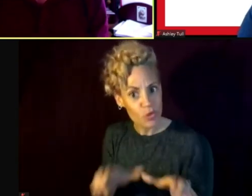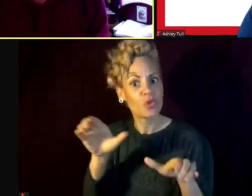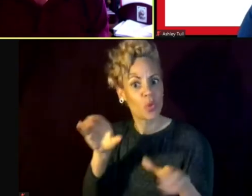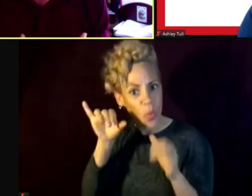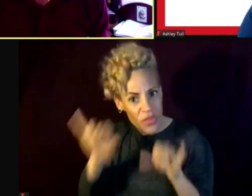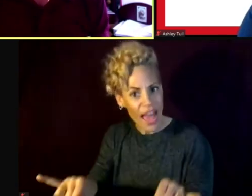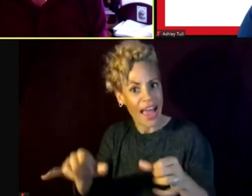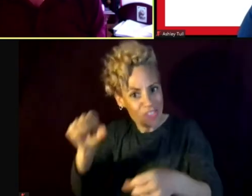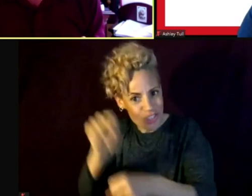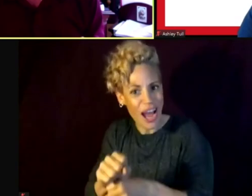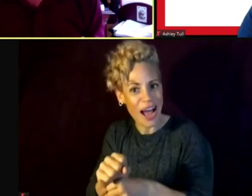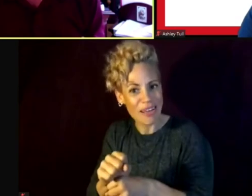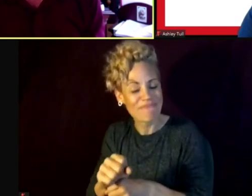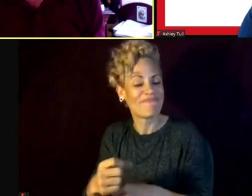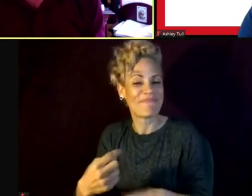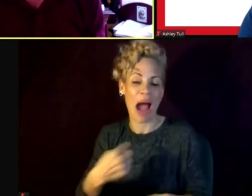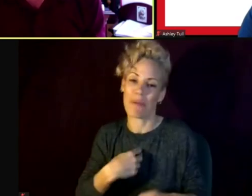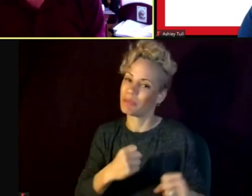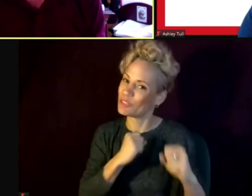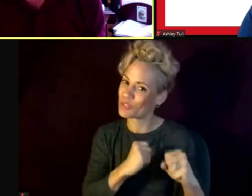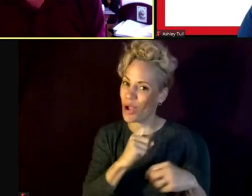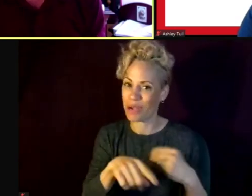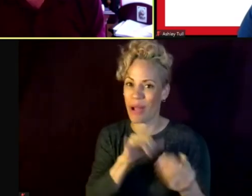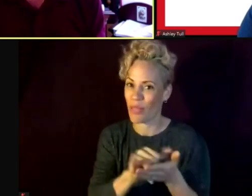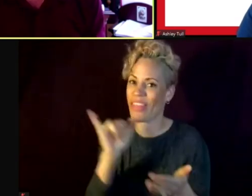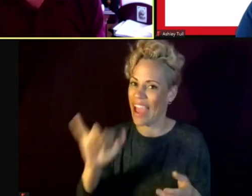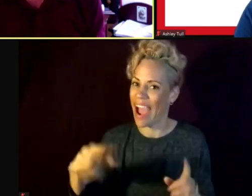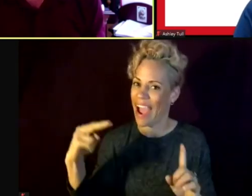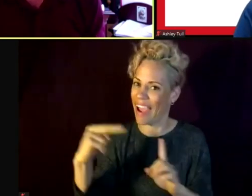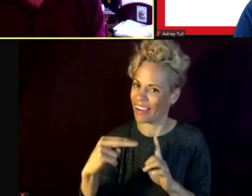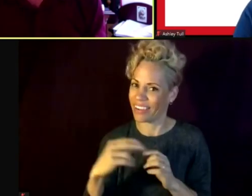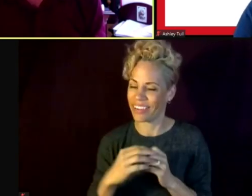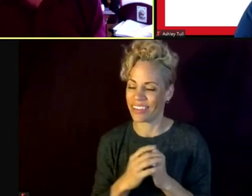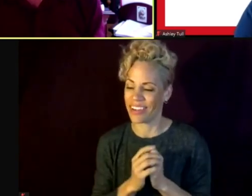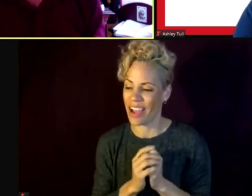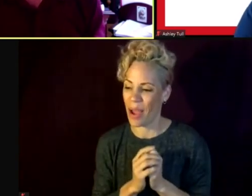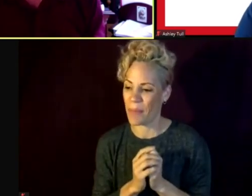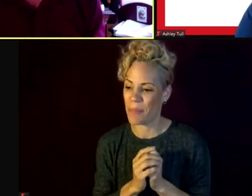I am very strong on this and that I have no pity.